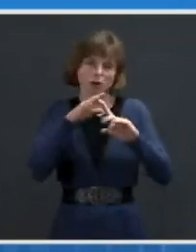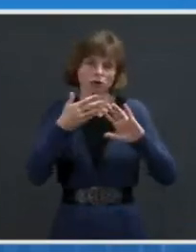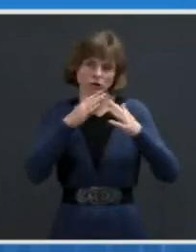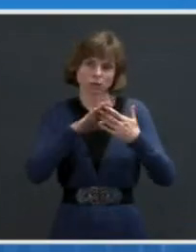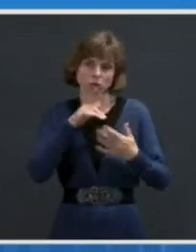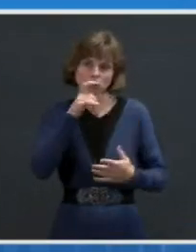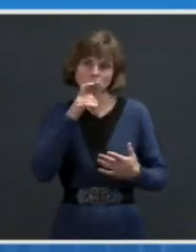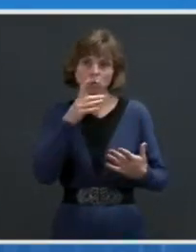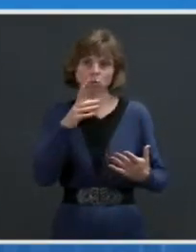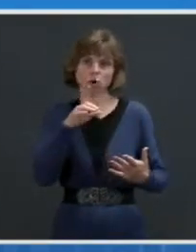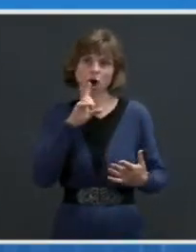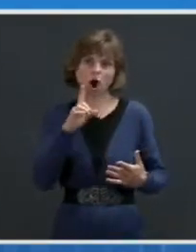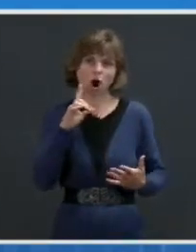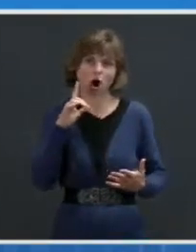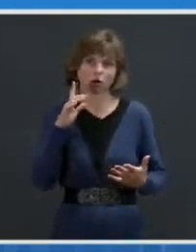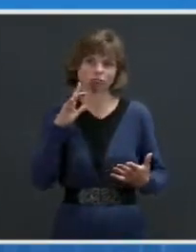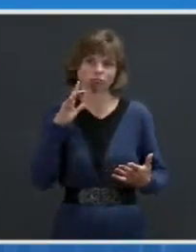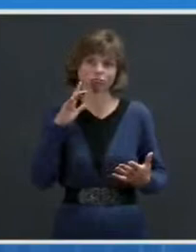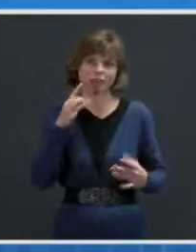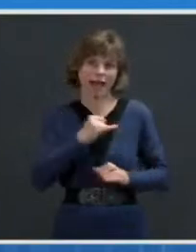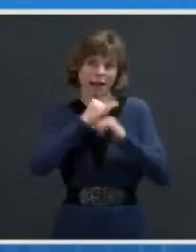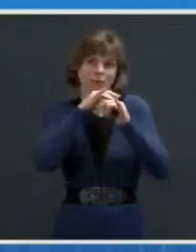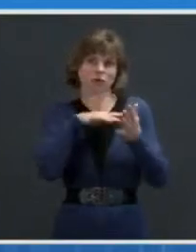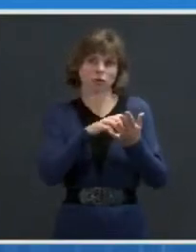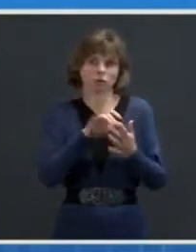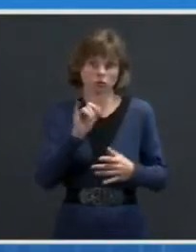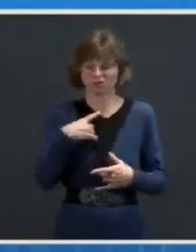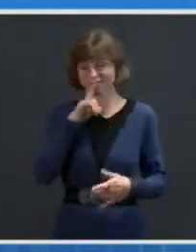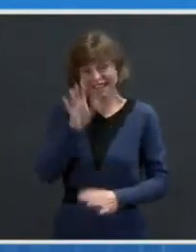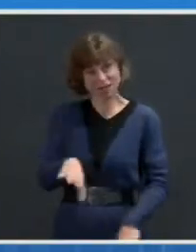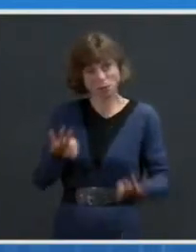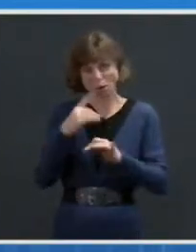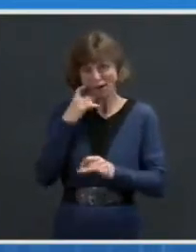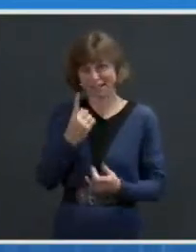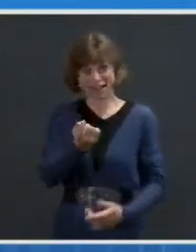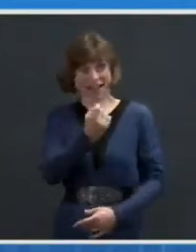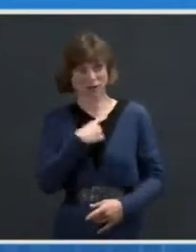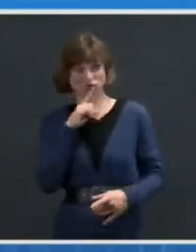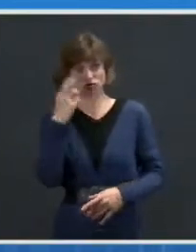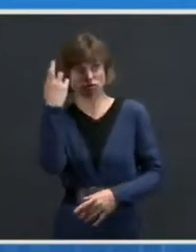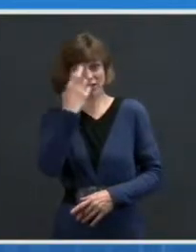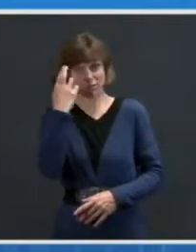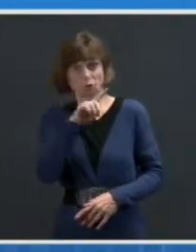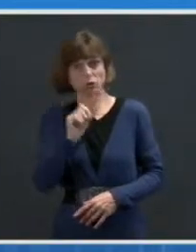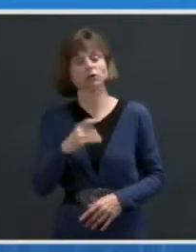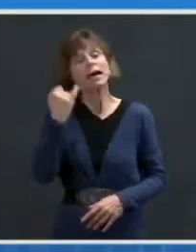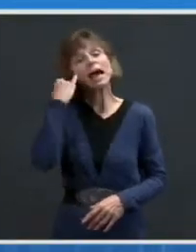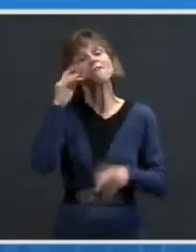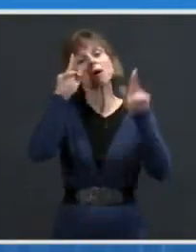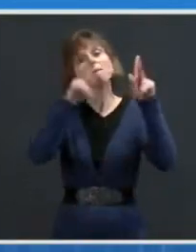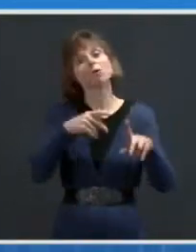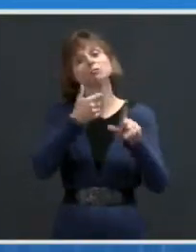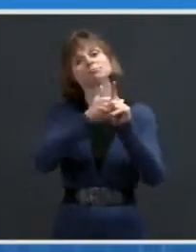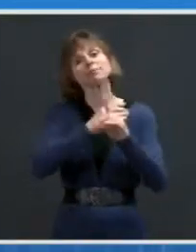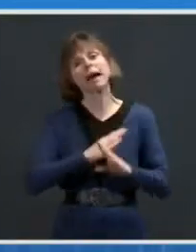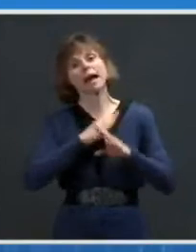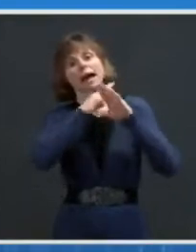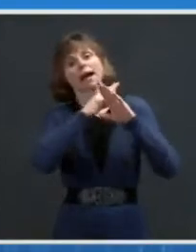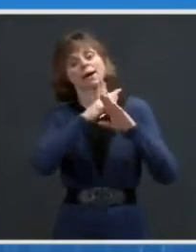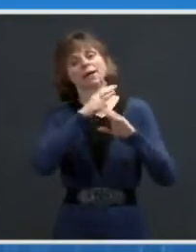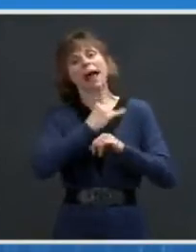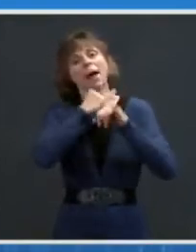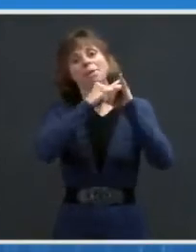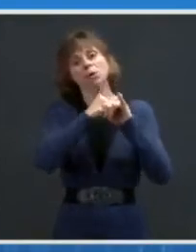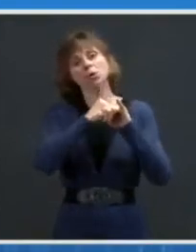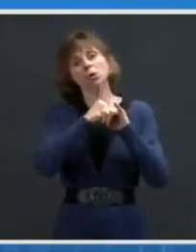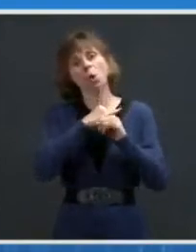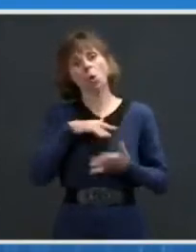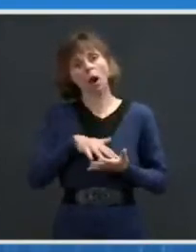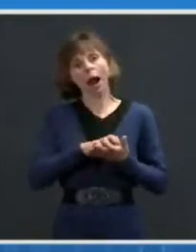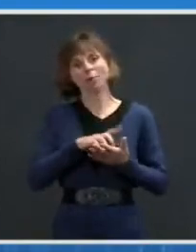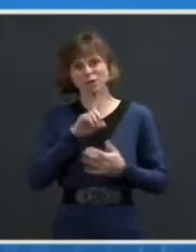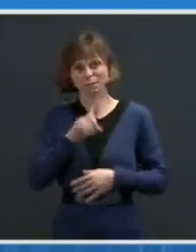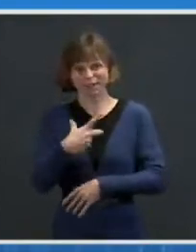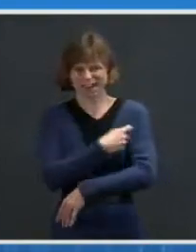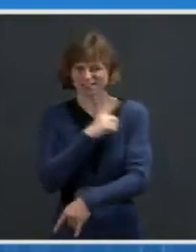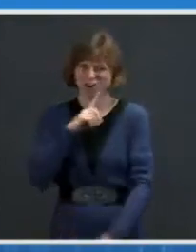CIRCLING FIRE VERSUS EVERYWHERE.